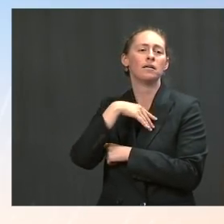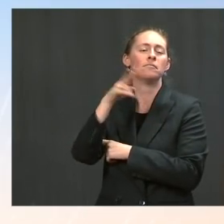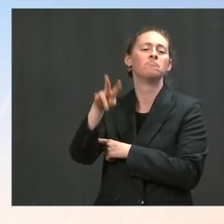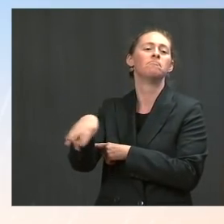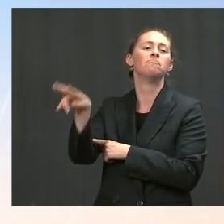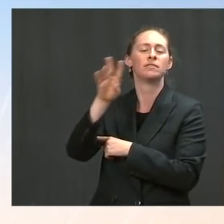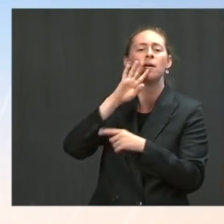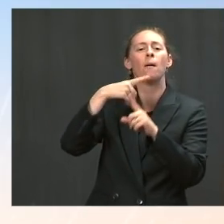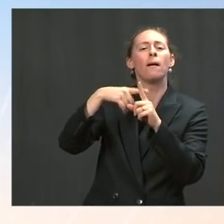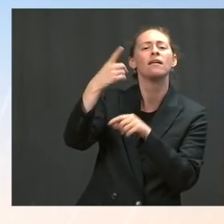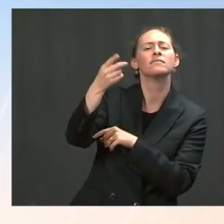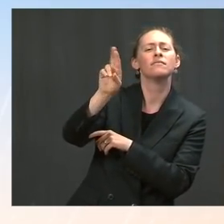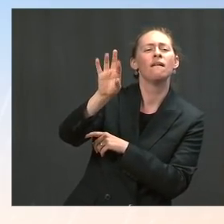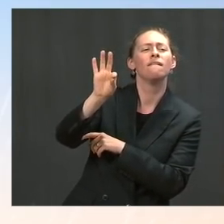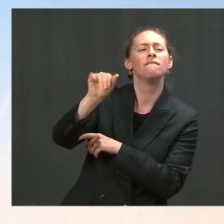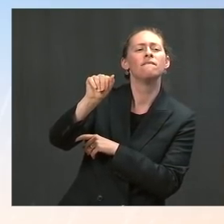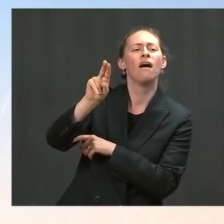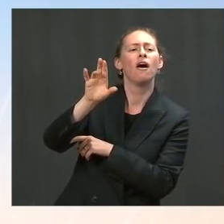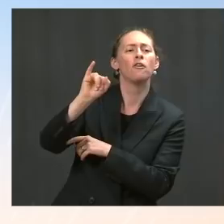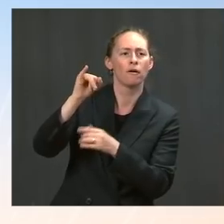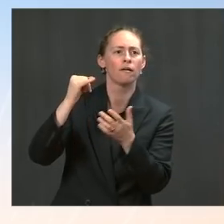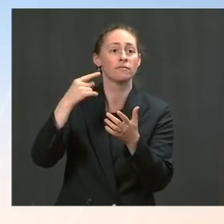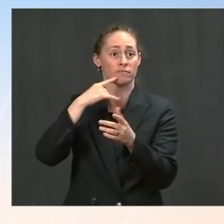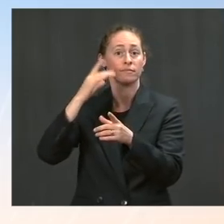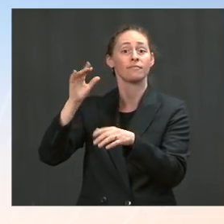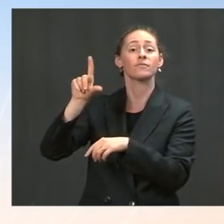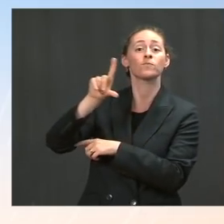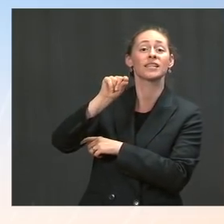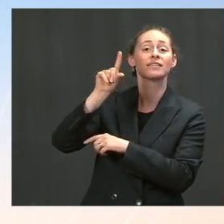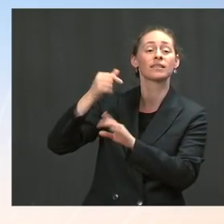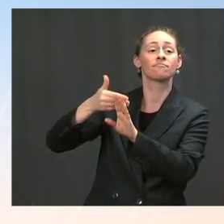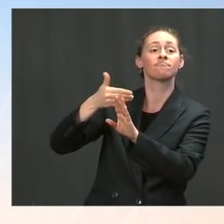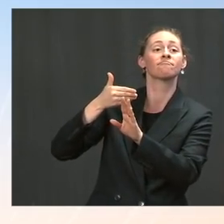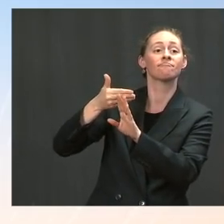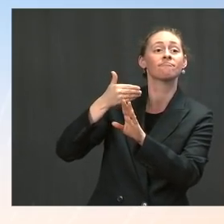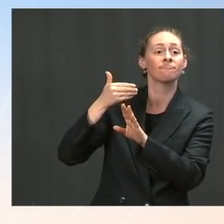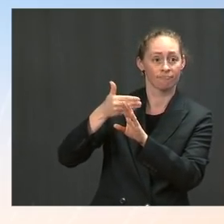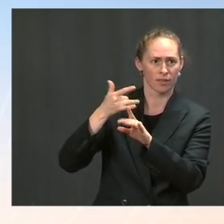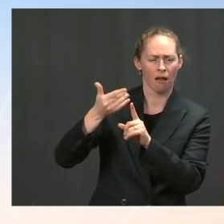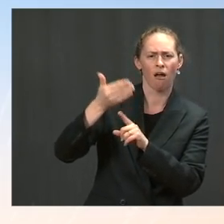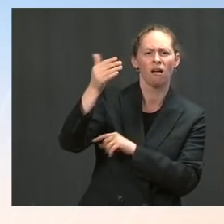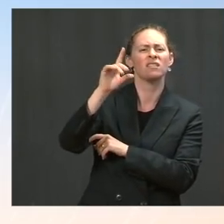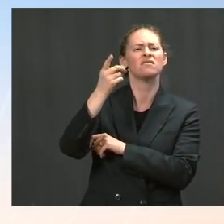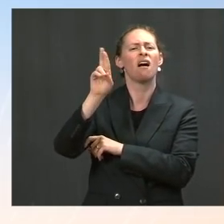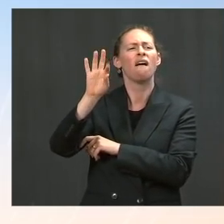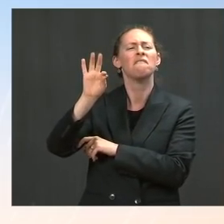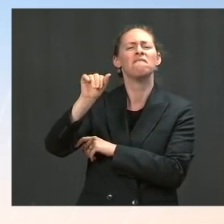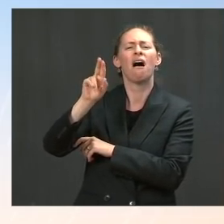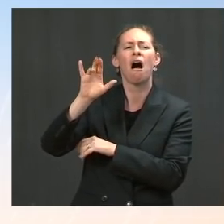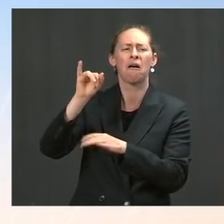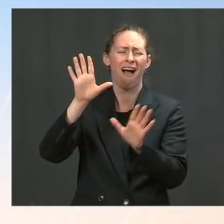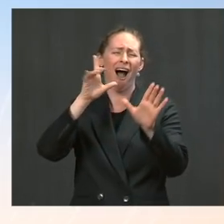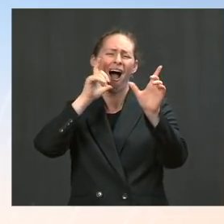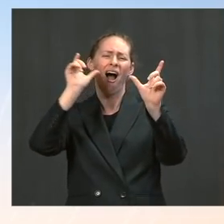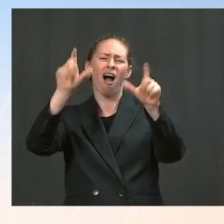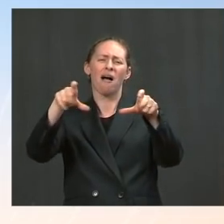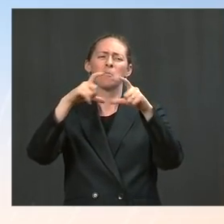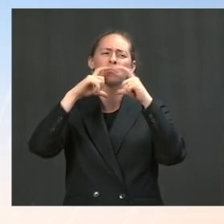before anybody had a vaccine, and he's out there saying there's no reason to be walking around with a mask. So, is the administration going to contact Facebook